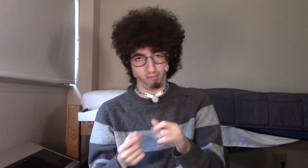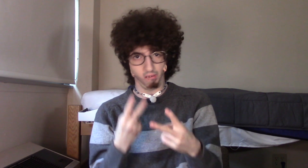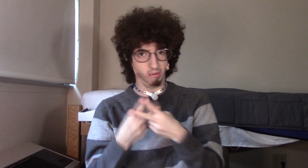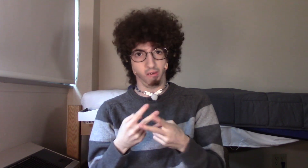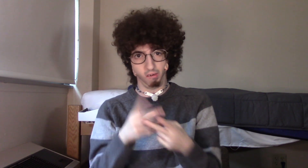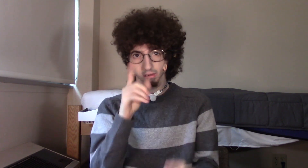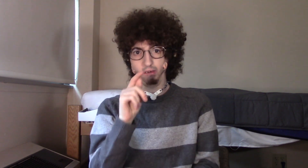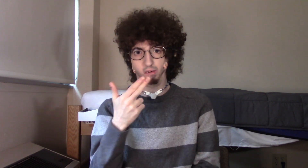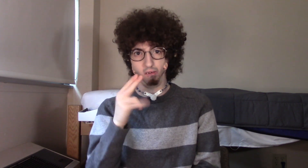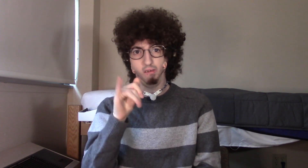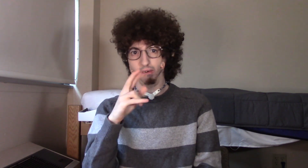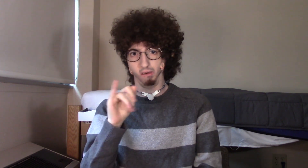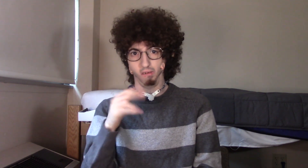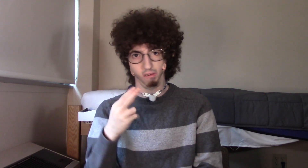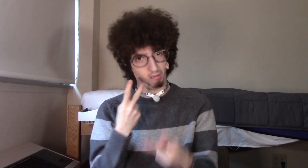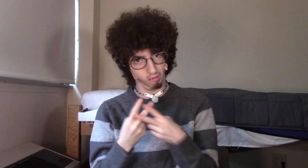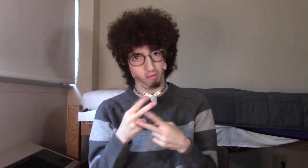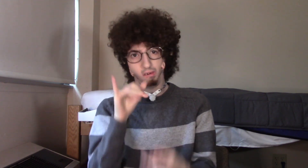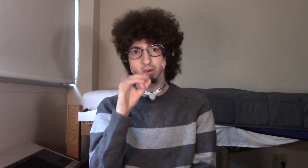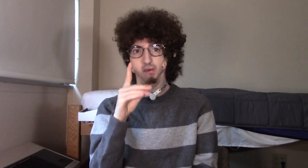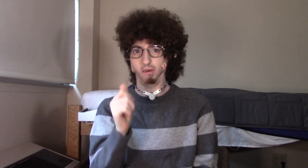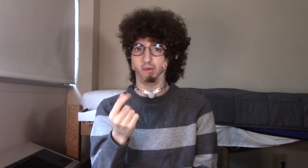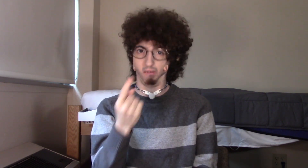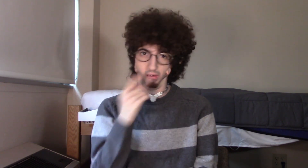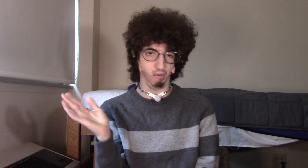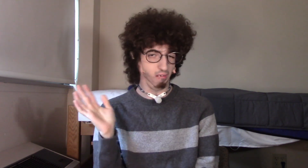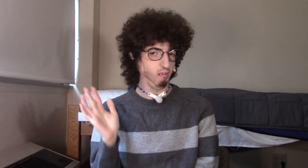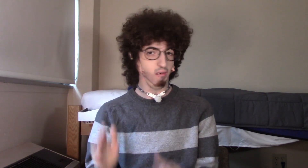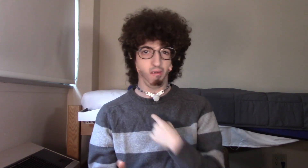#DarthJarJar #YodaSucks